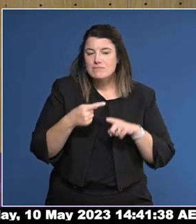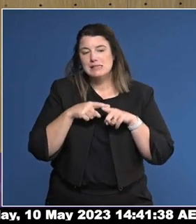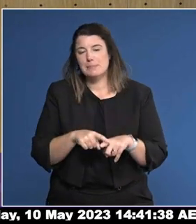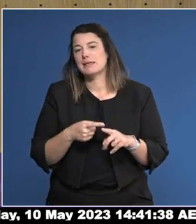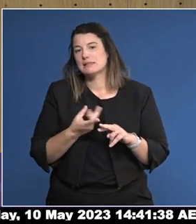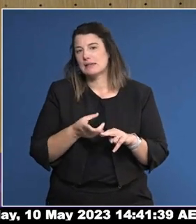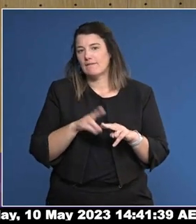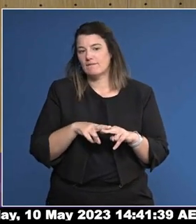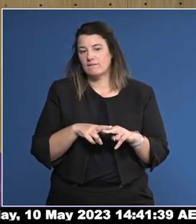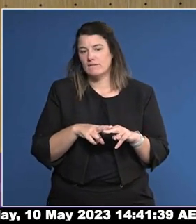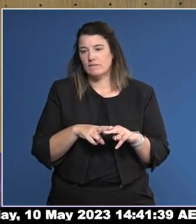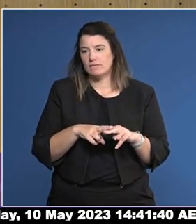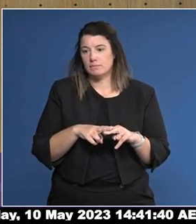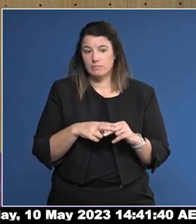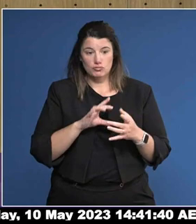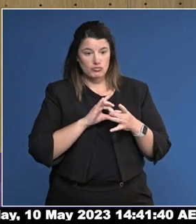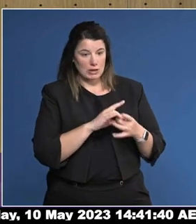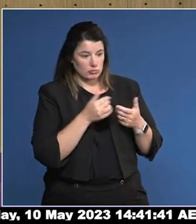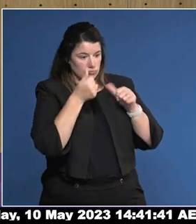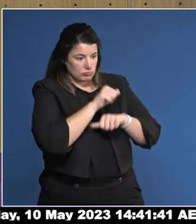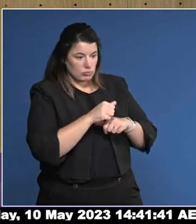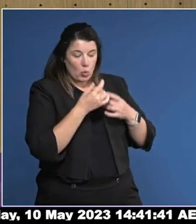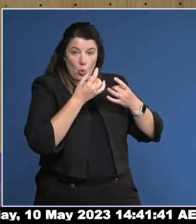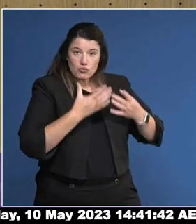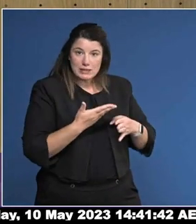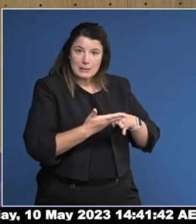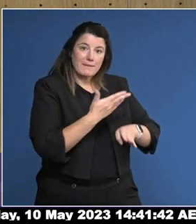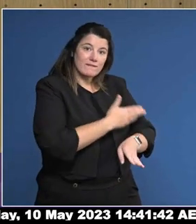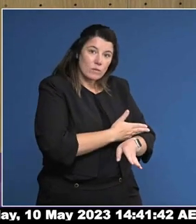they had a relationship previously with the family concerned.